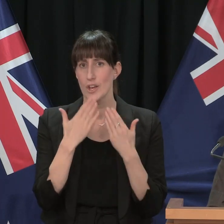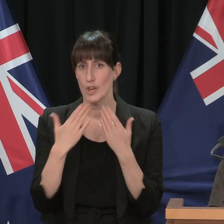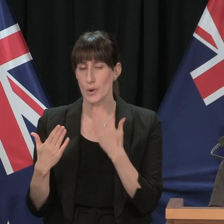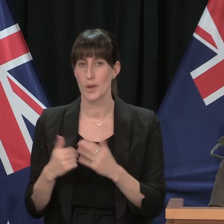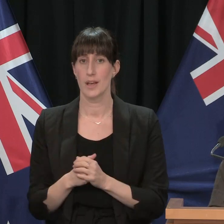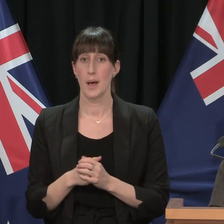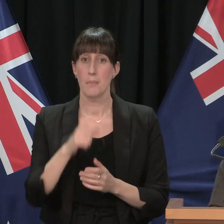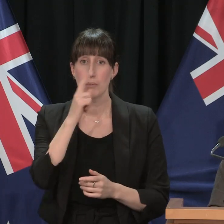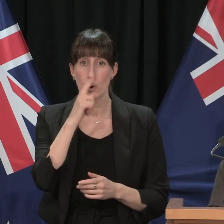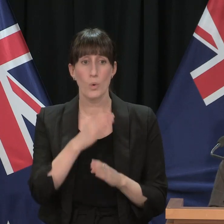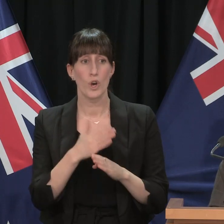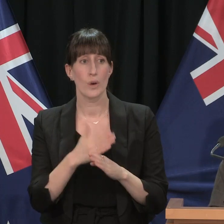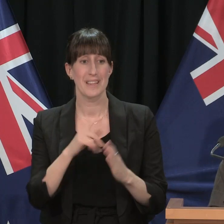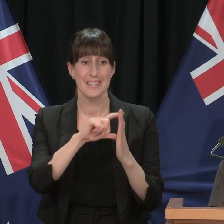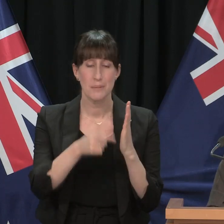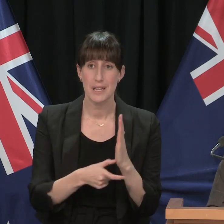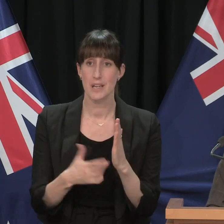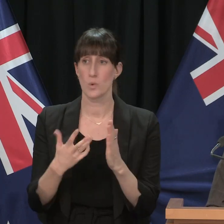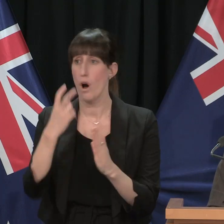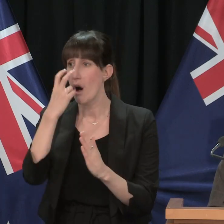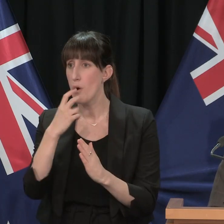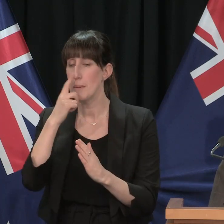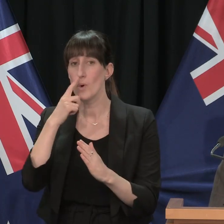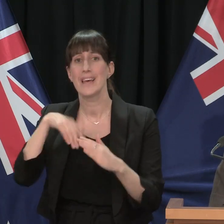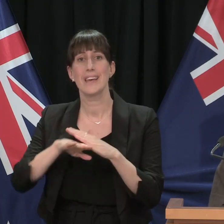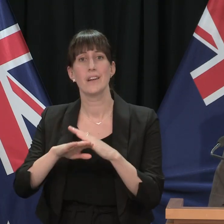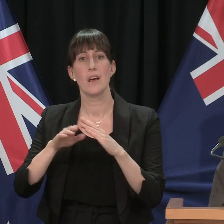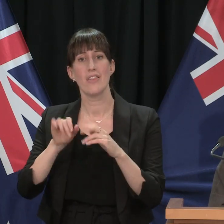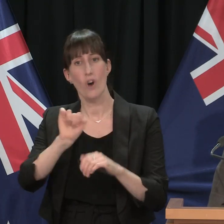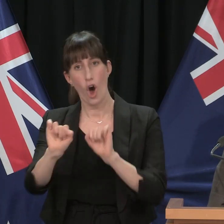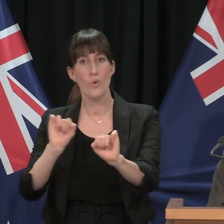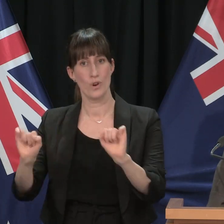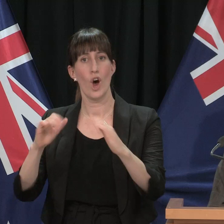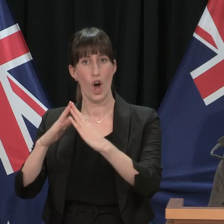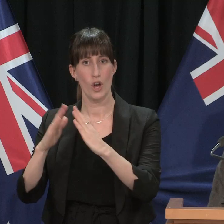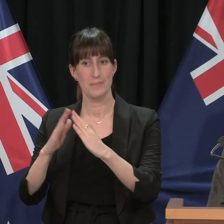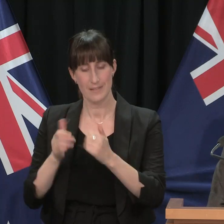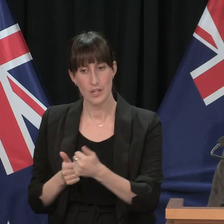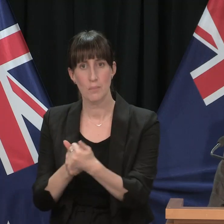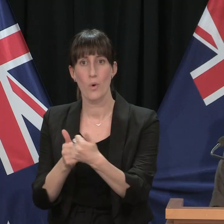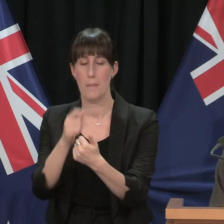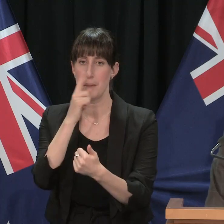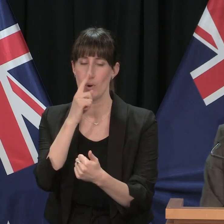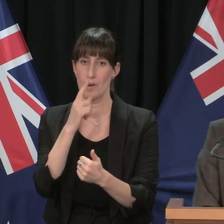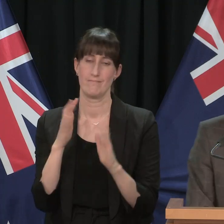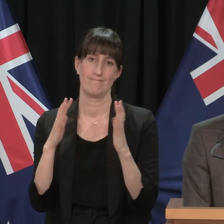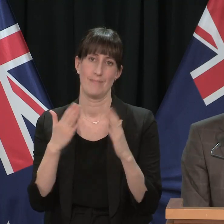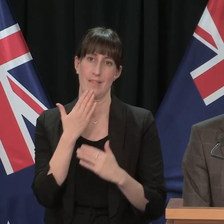involved there and all those who were working with older people and disabled people in the community in their own